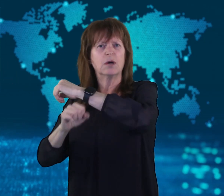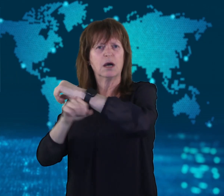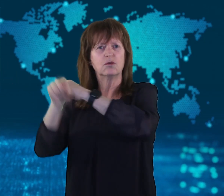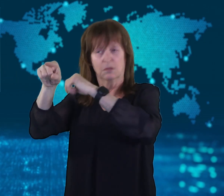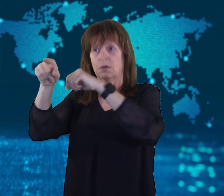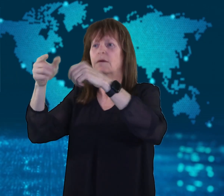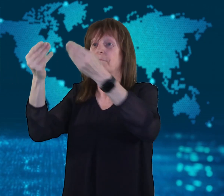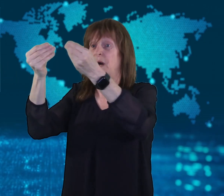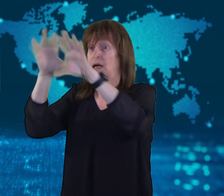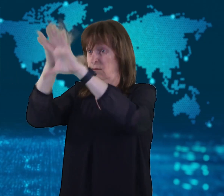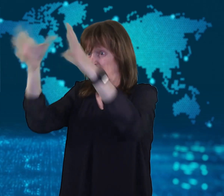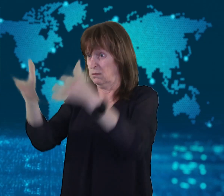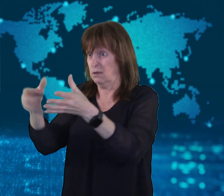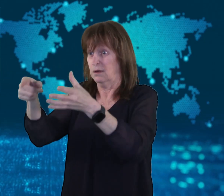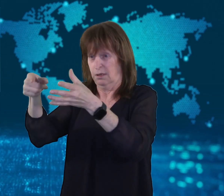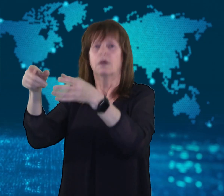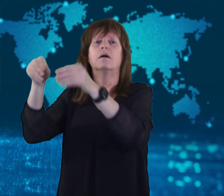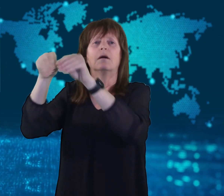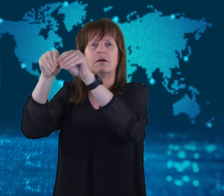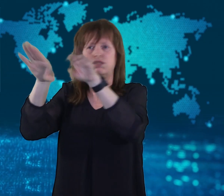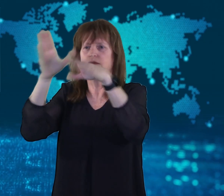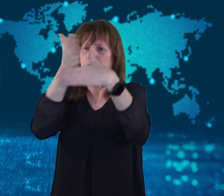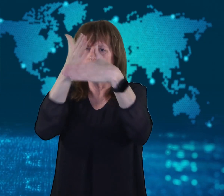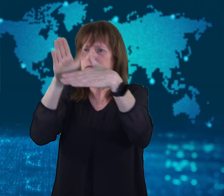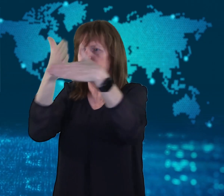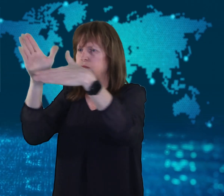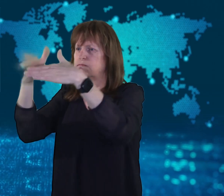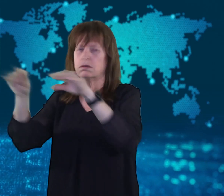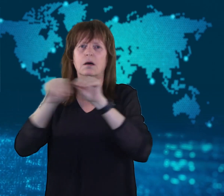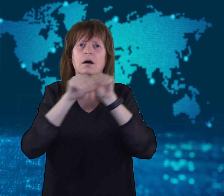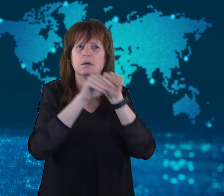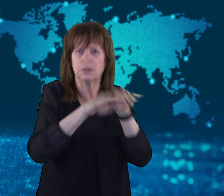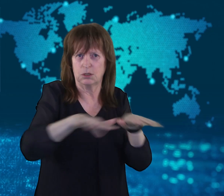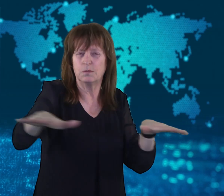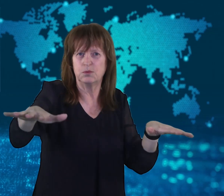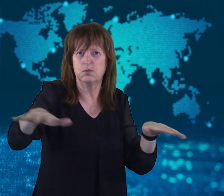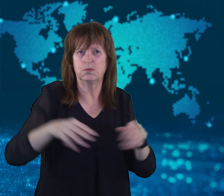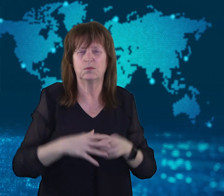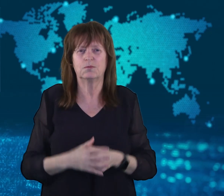the public foundation that will disburse the reparations.